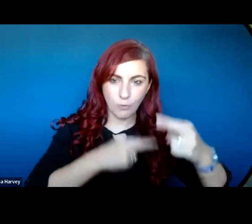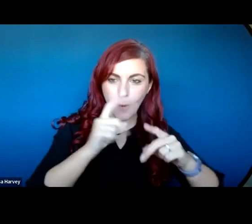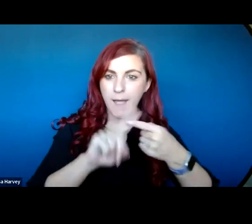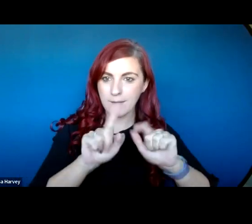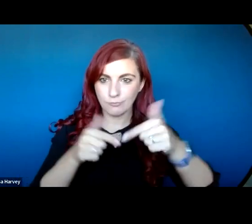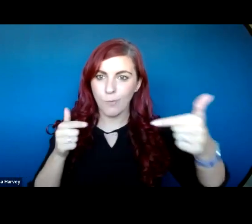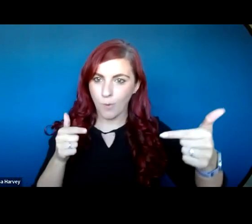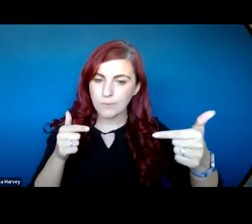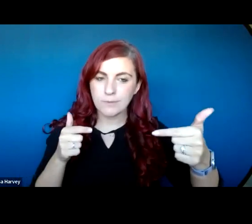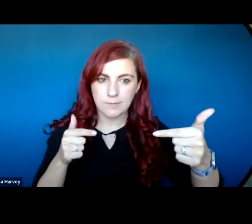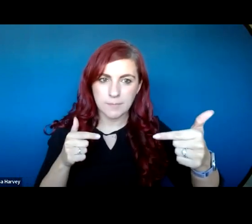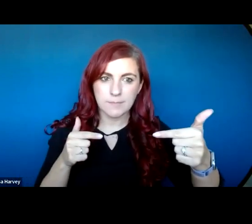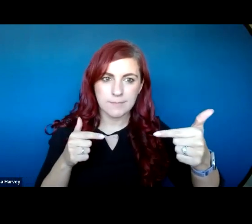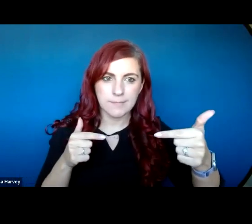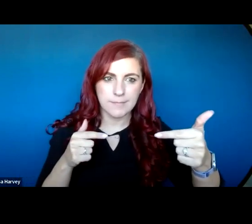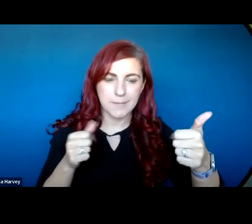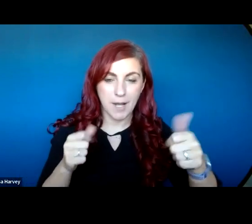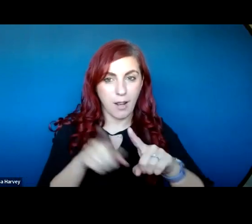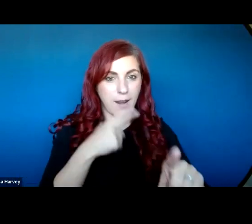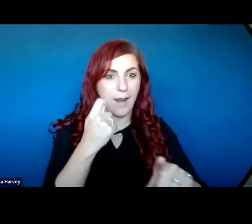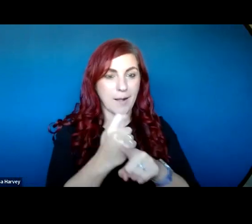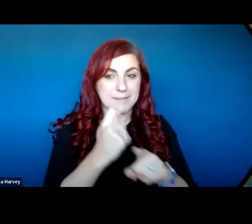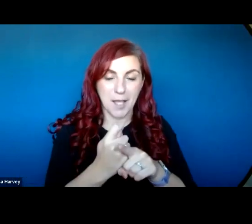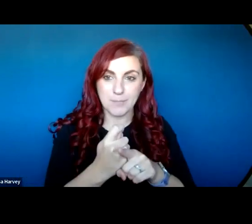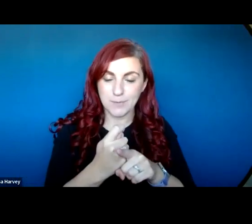and in the room, it's been a long time since there's been this many people in